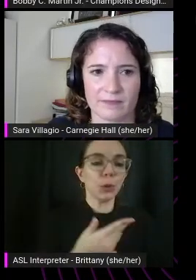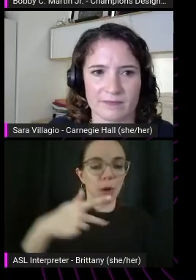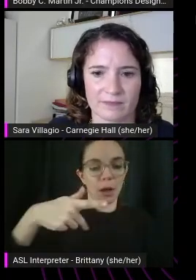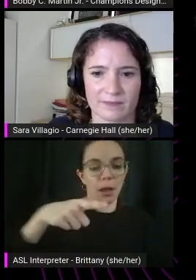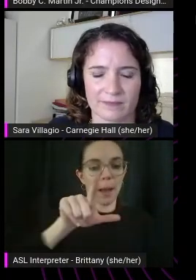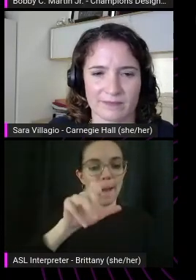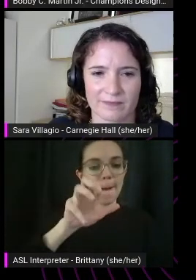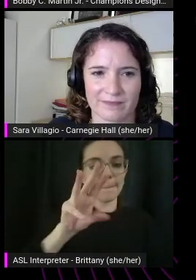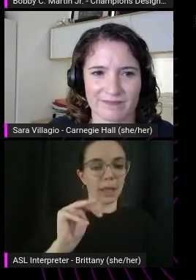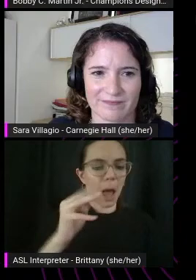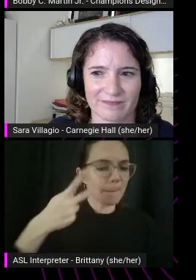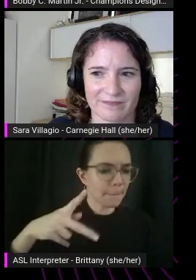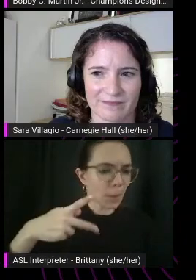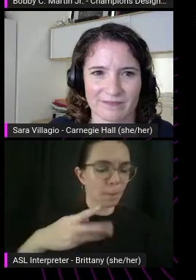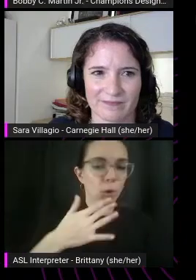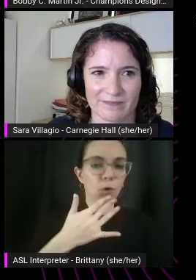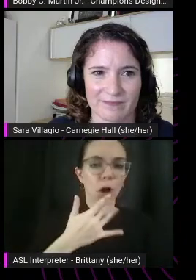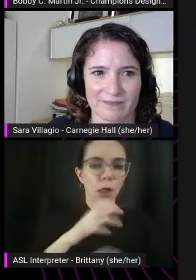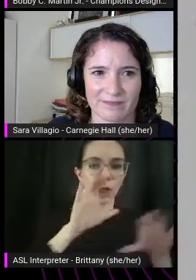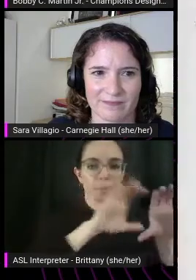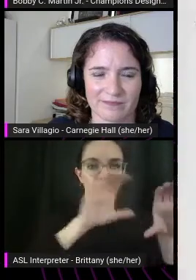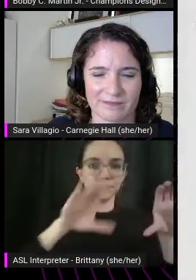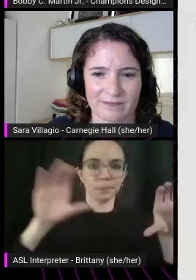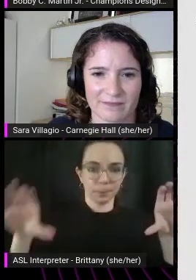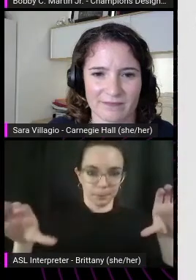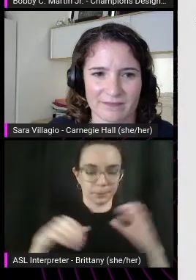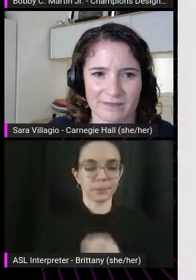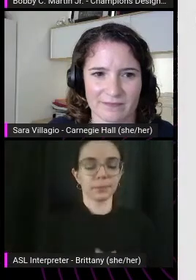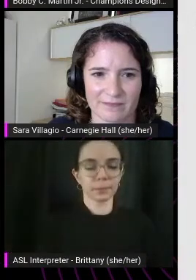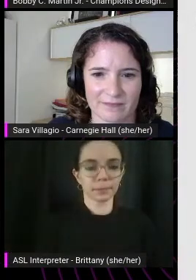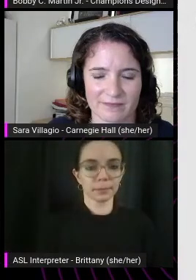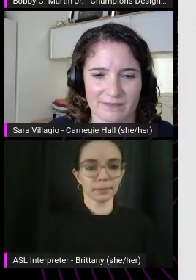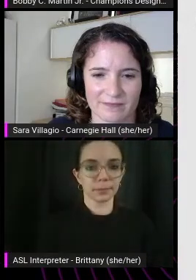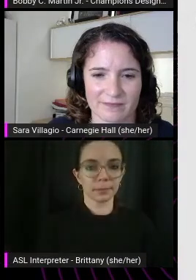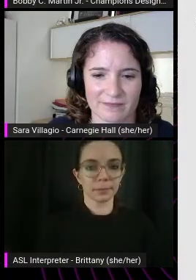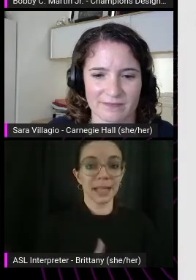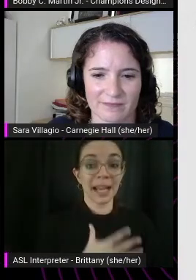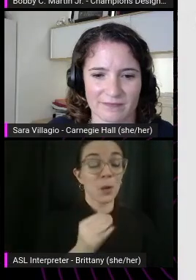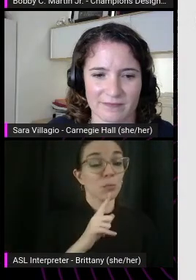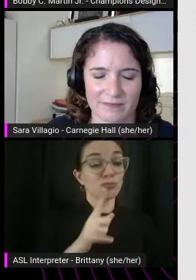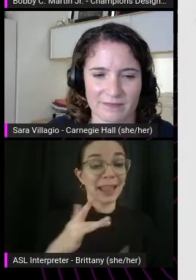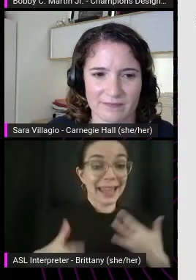those season assets. And we're really excited to see how